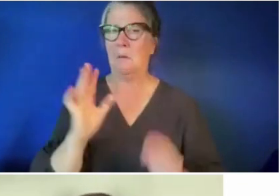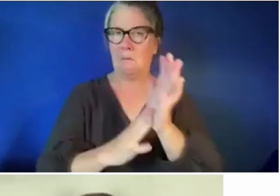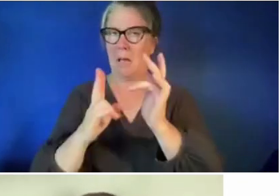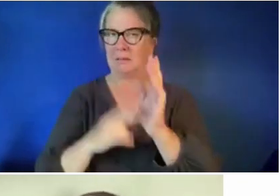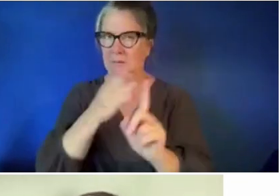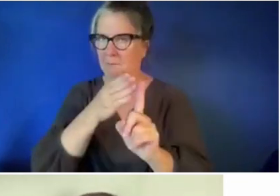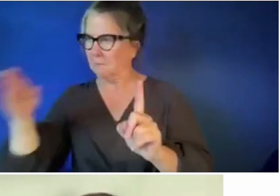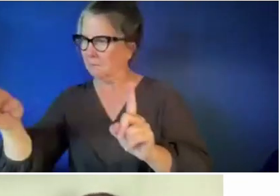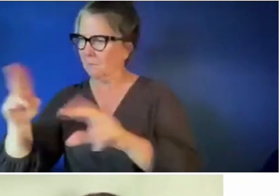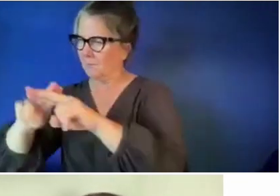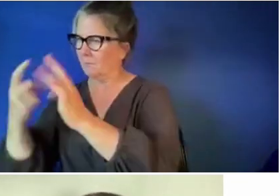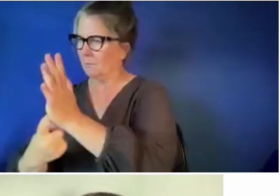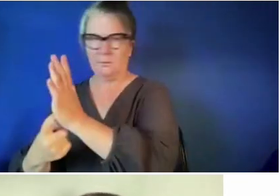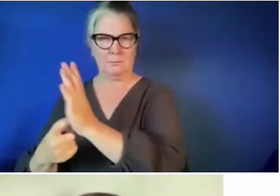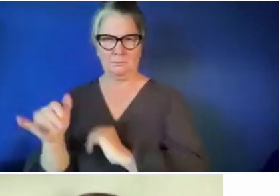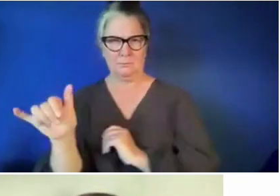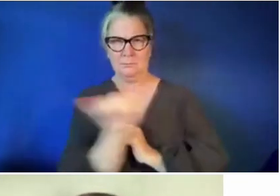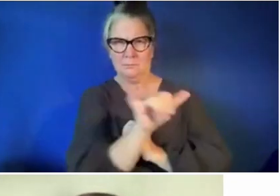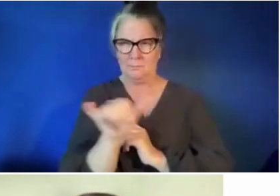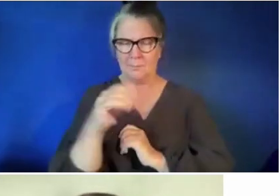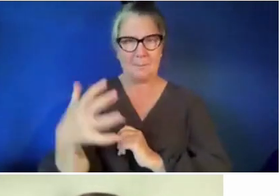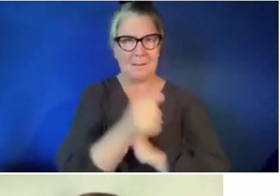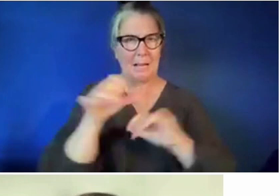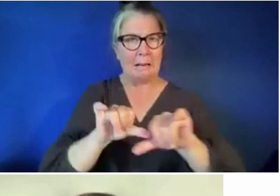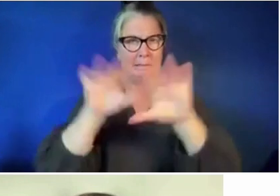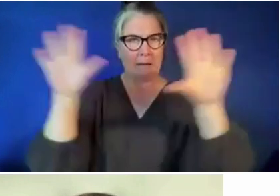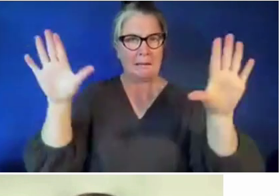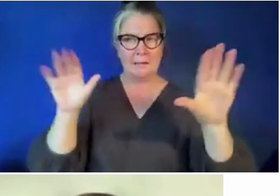is that managing flexible work